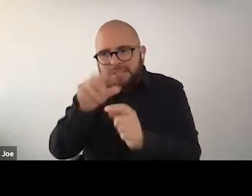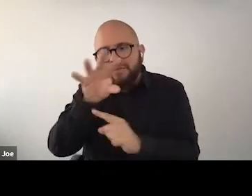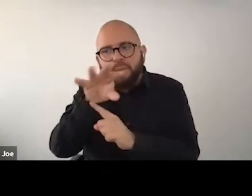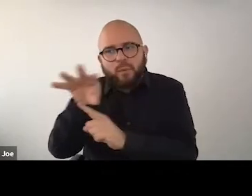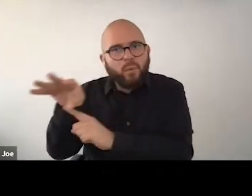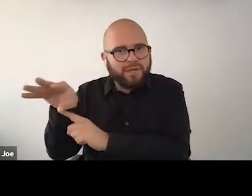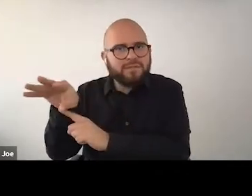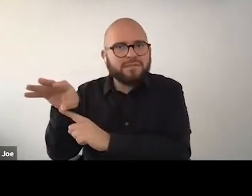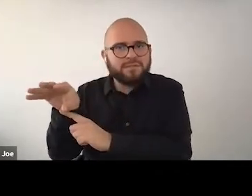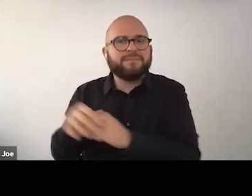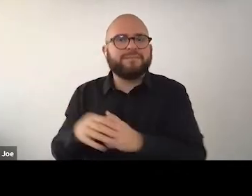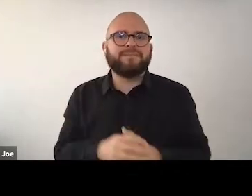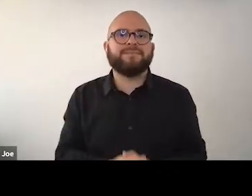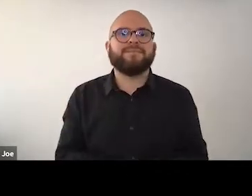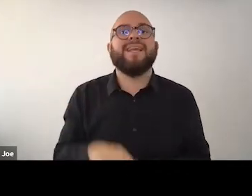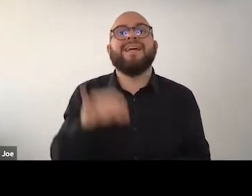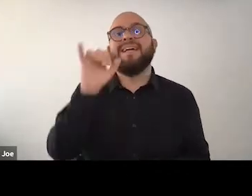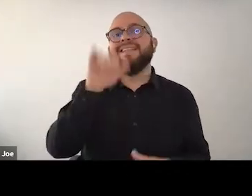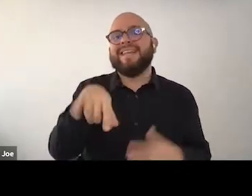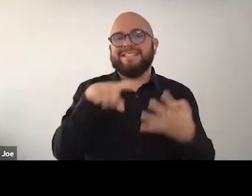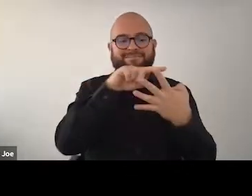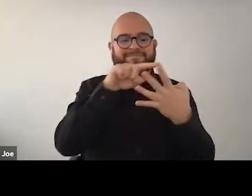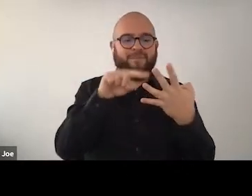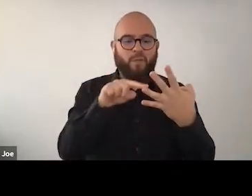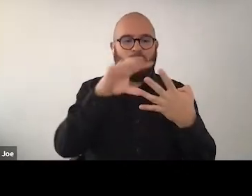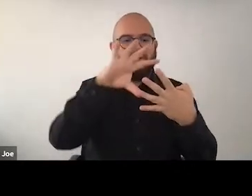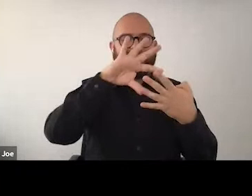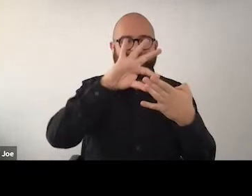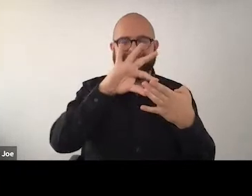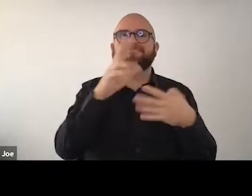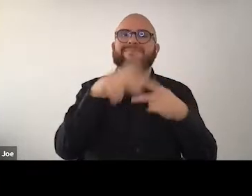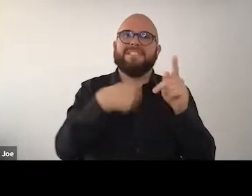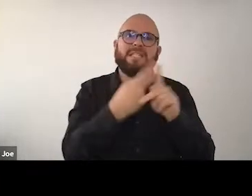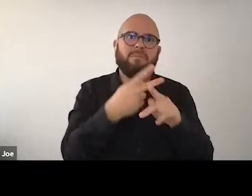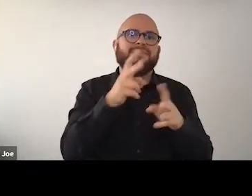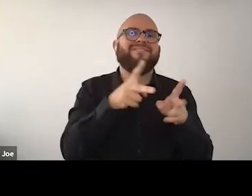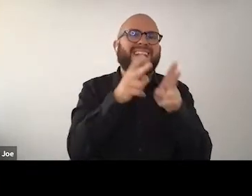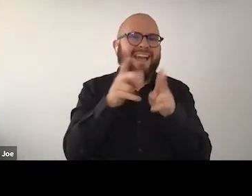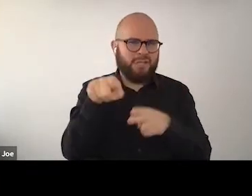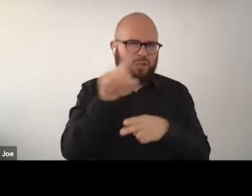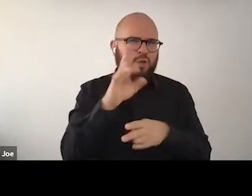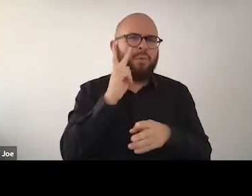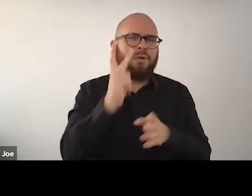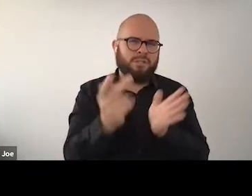Now, those are the three main types of edits that you're gonna be seeing with this new structure.